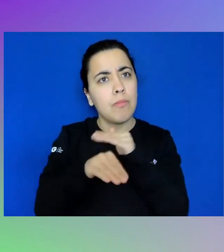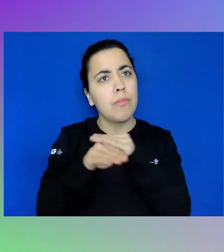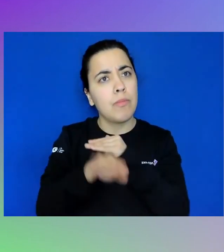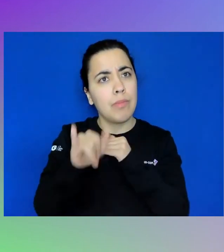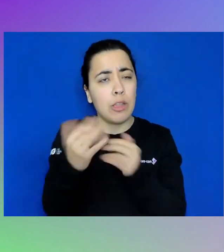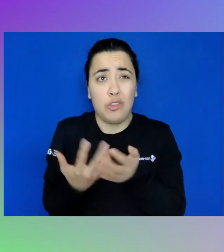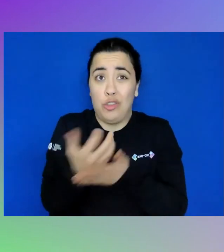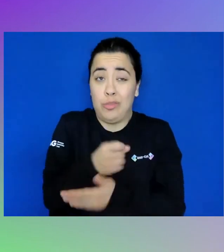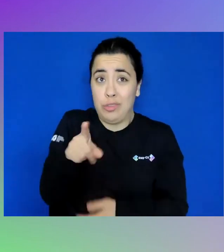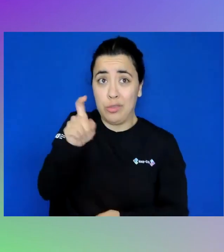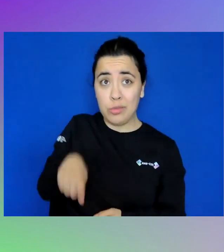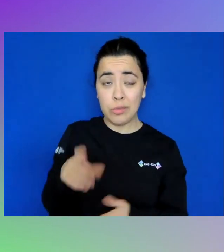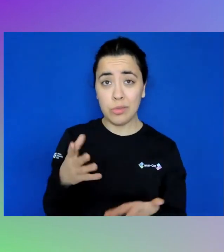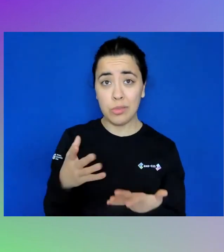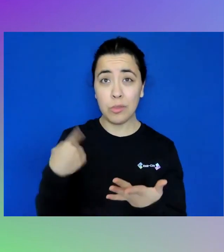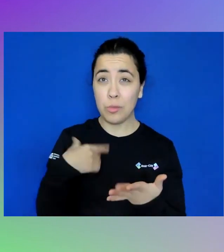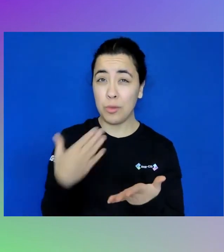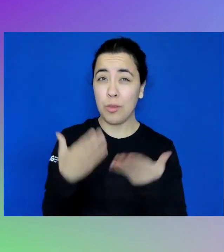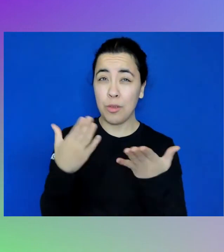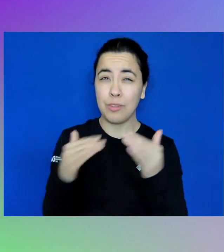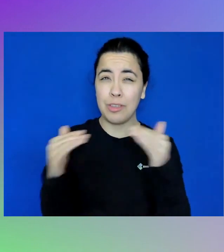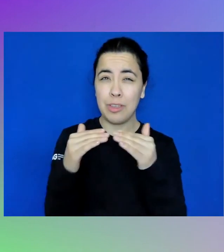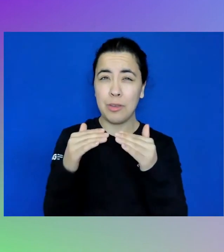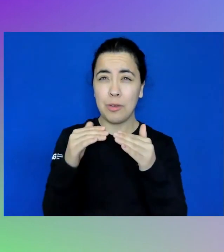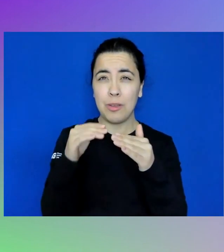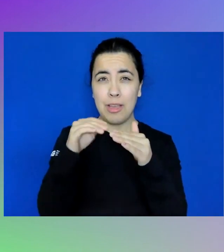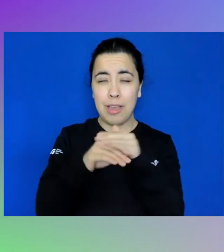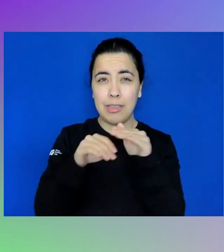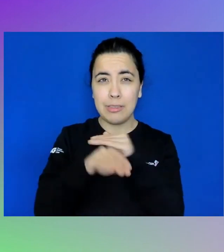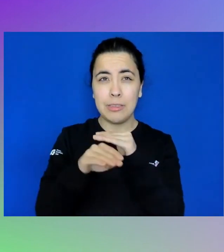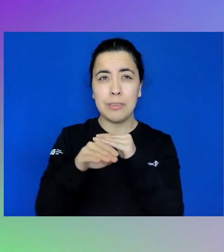That's a really fantastic, um, it's, uh, hands on experience